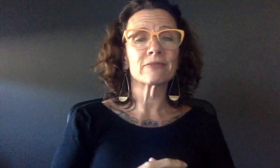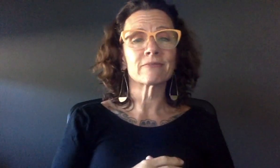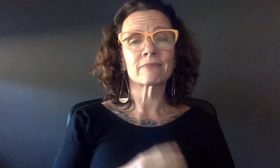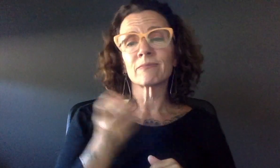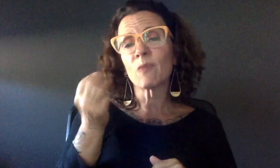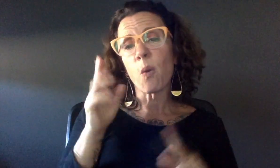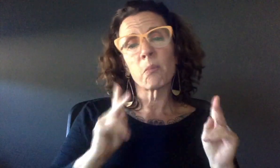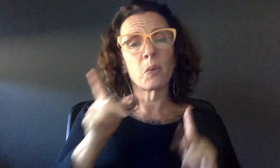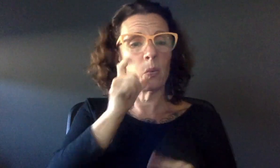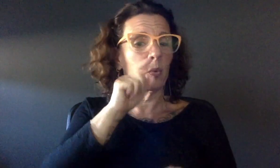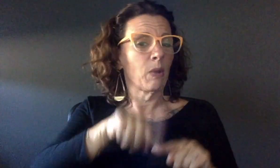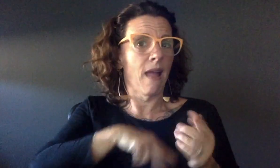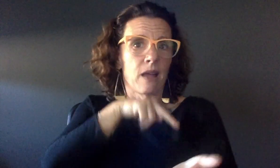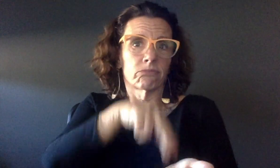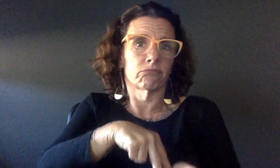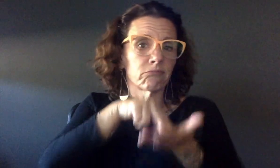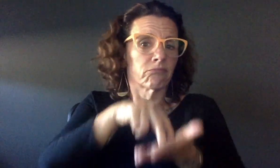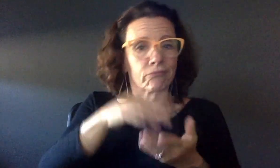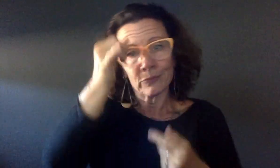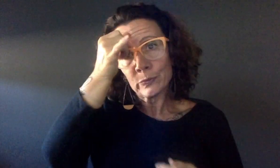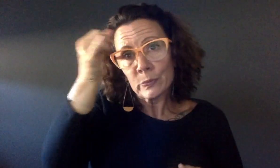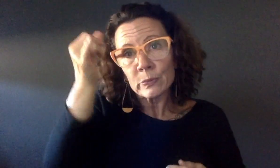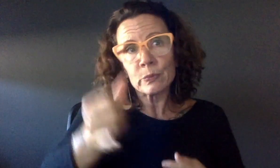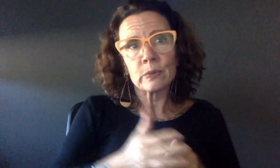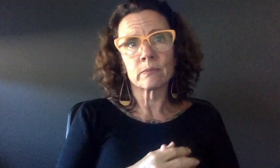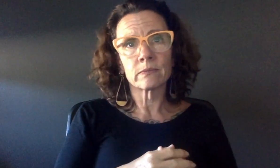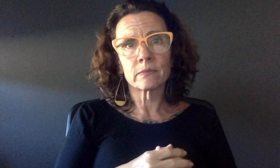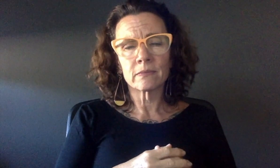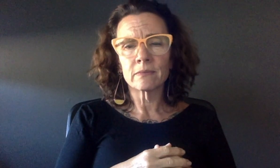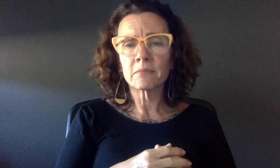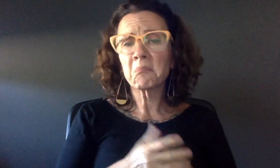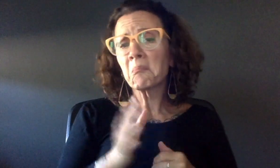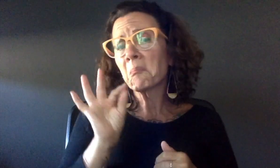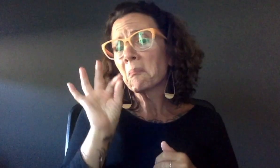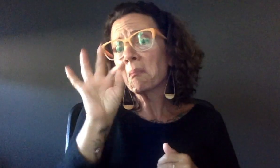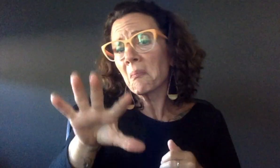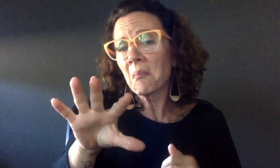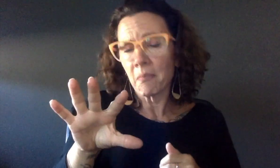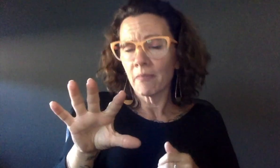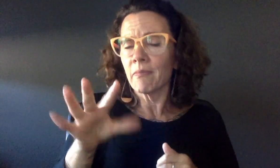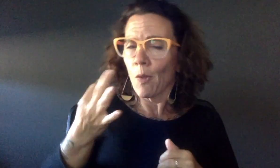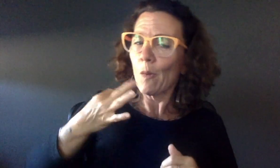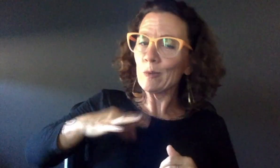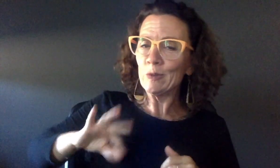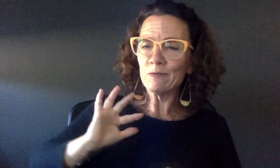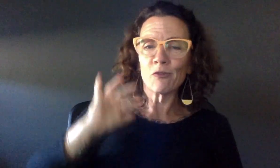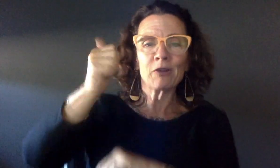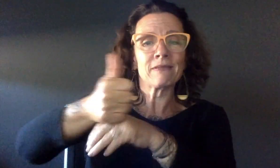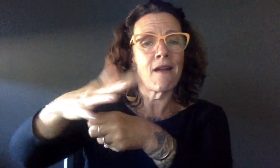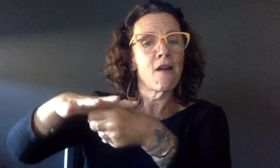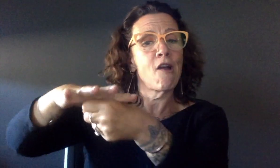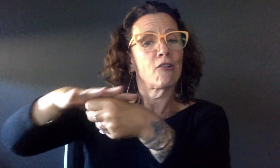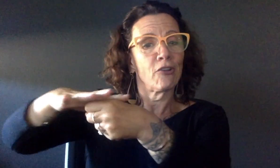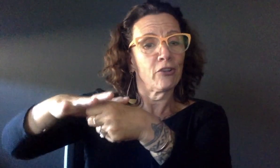and others who cannot stand for a length of time. It is also useful to create an area